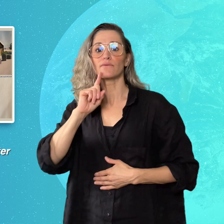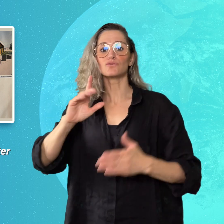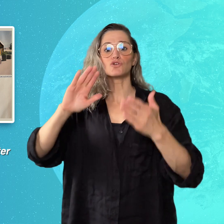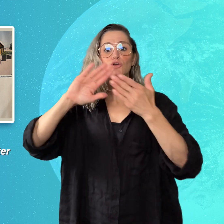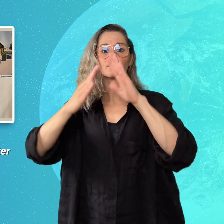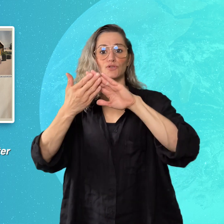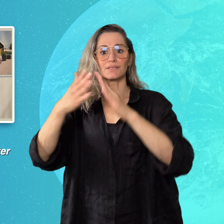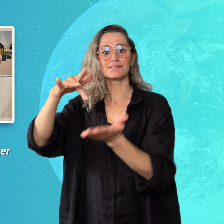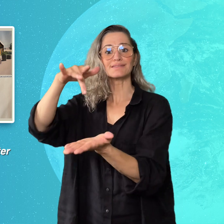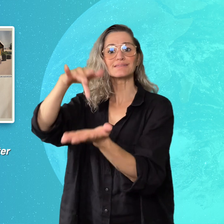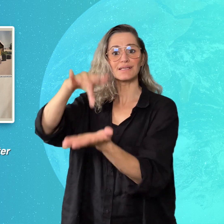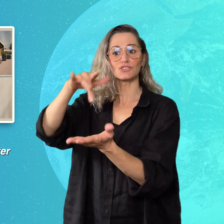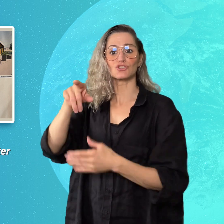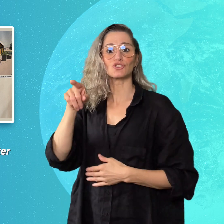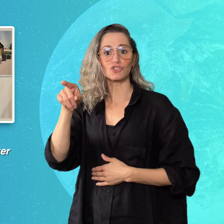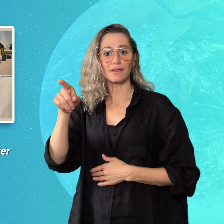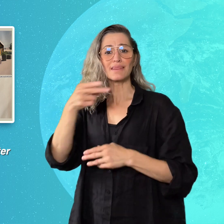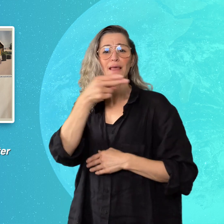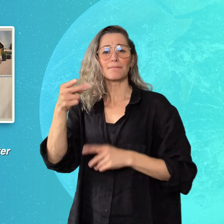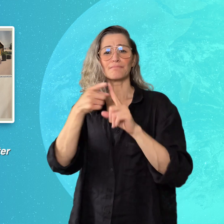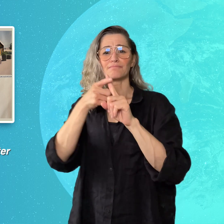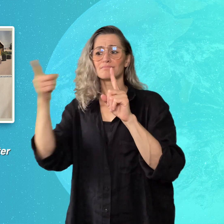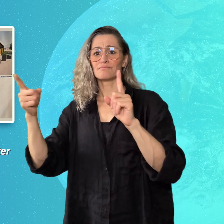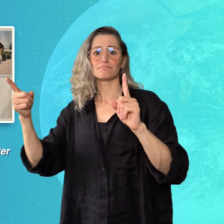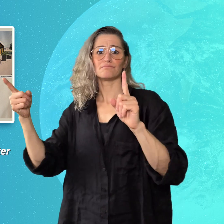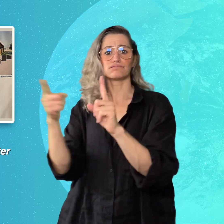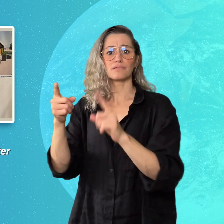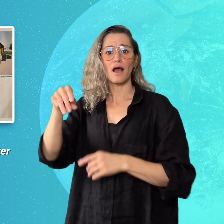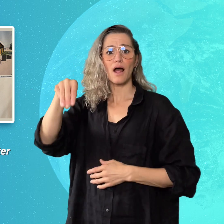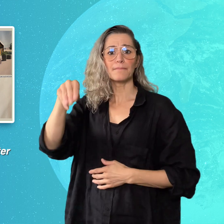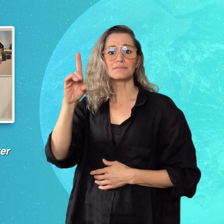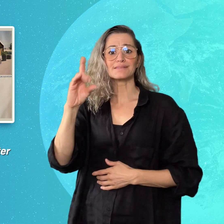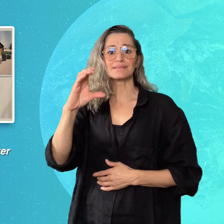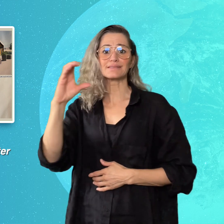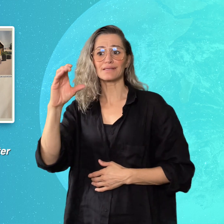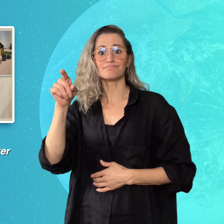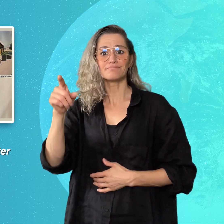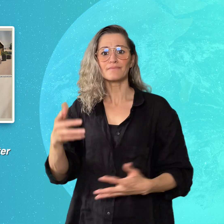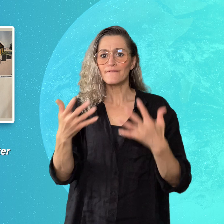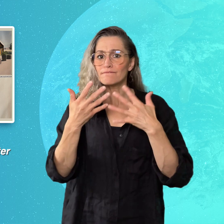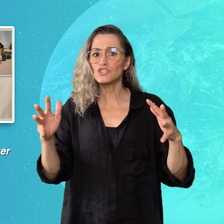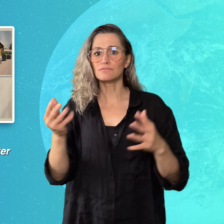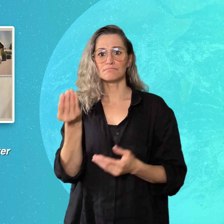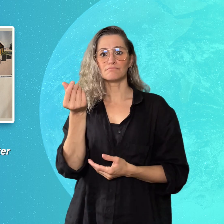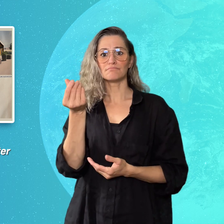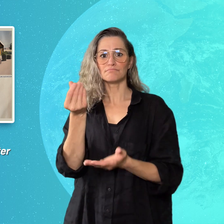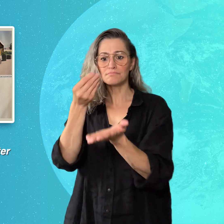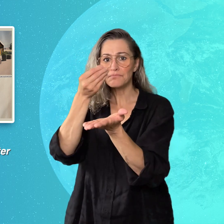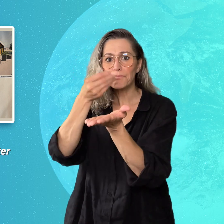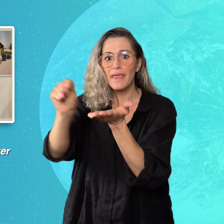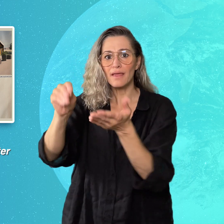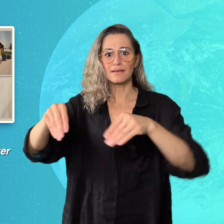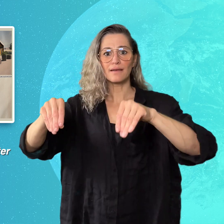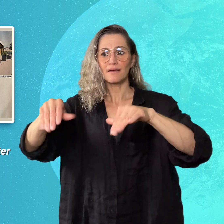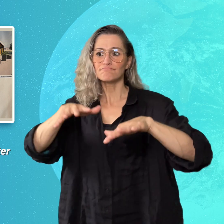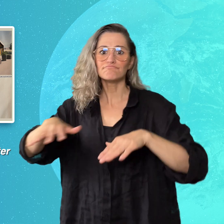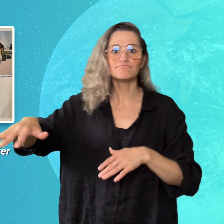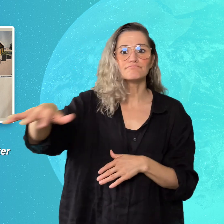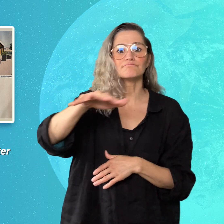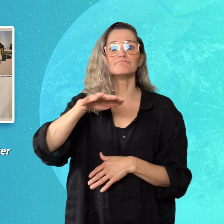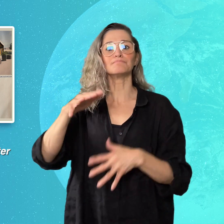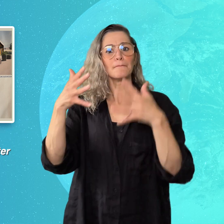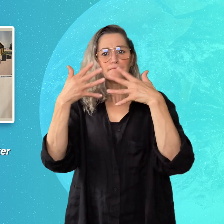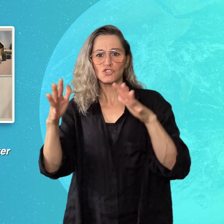Maryland Deaf Community Center (MDCC) has purchased land,